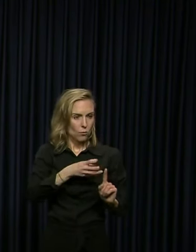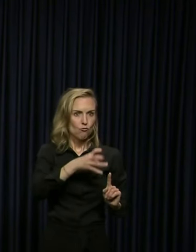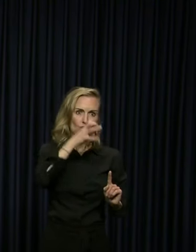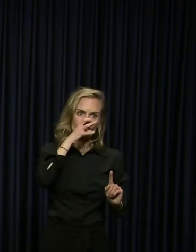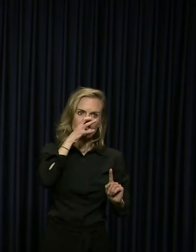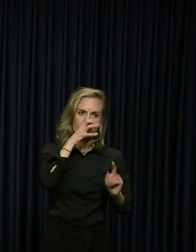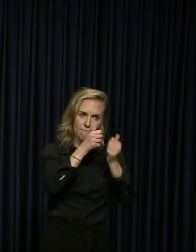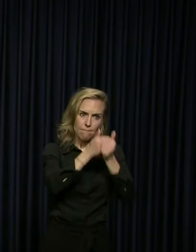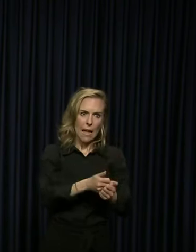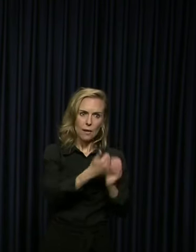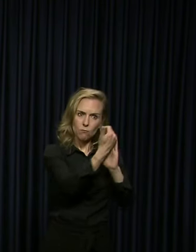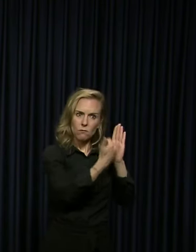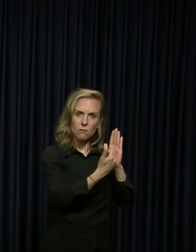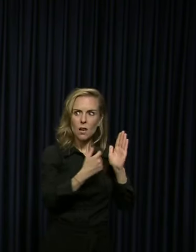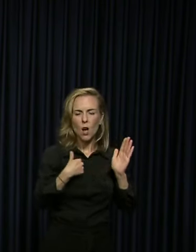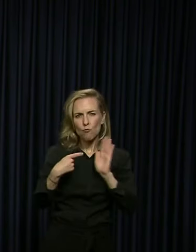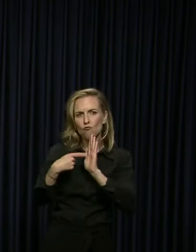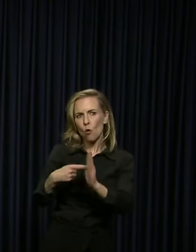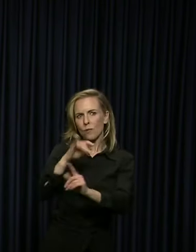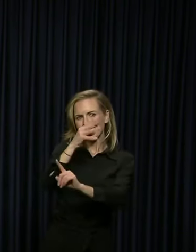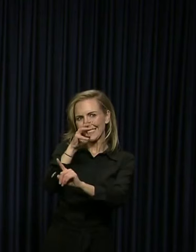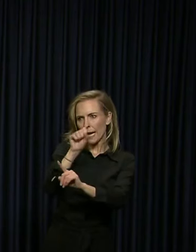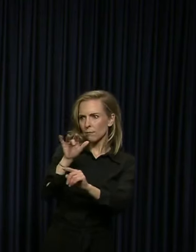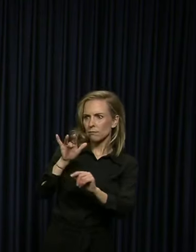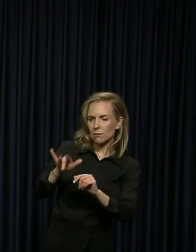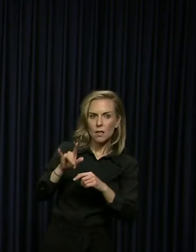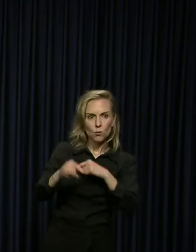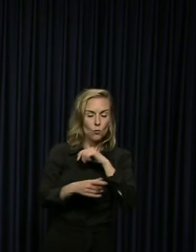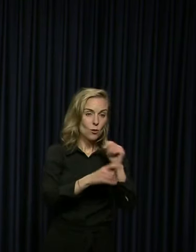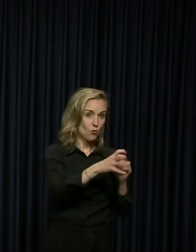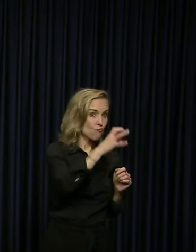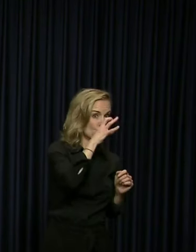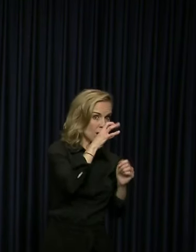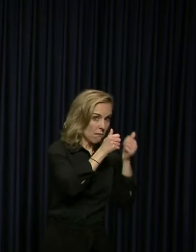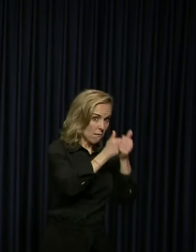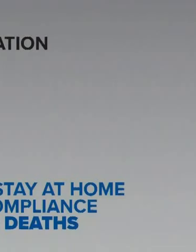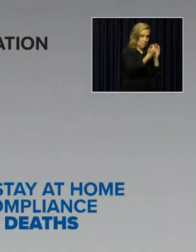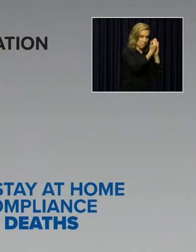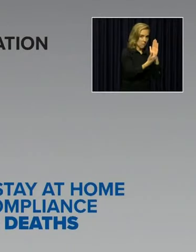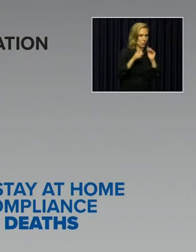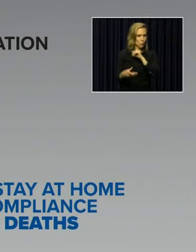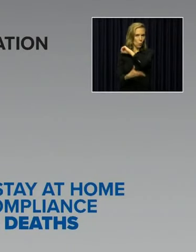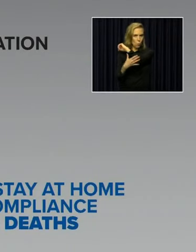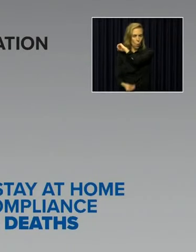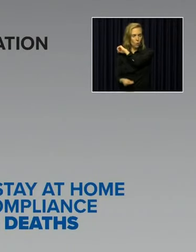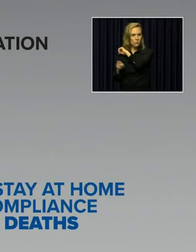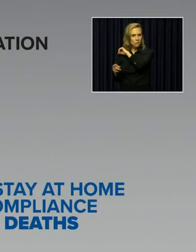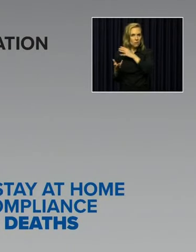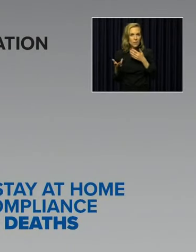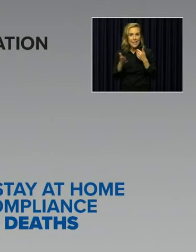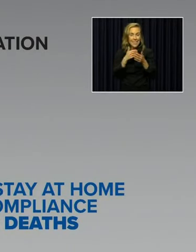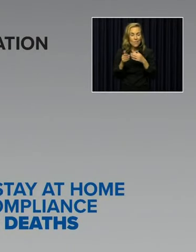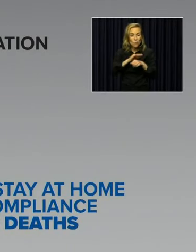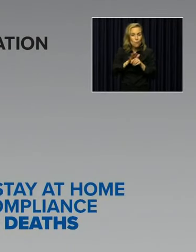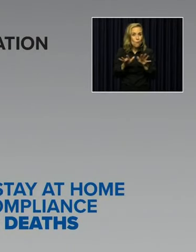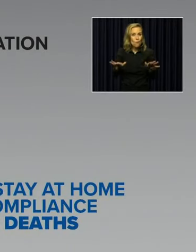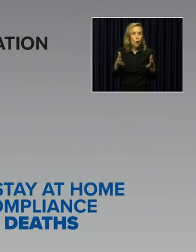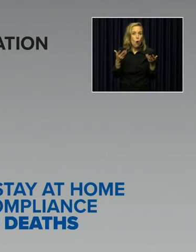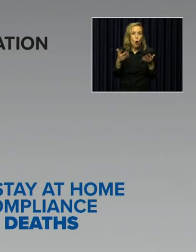EACH OTHER.